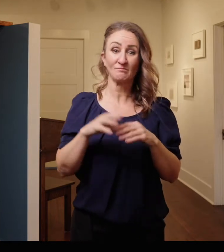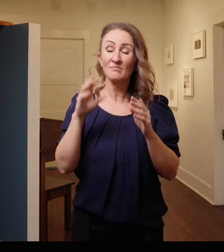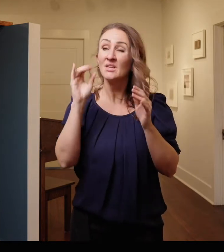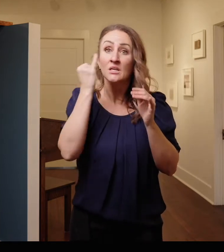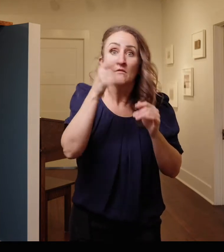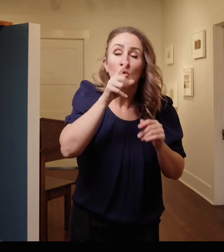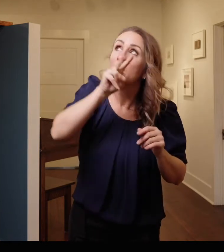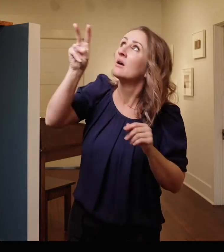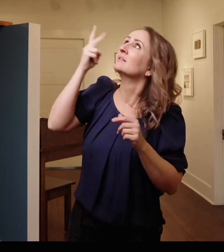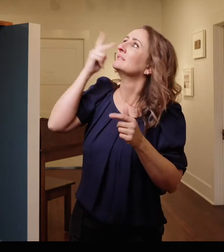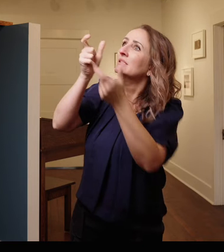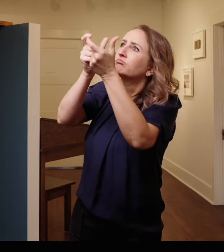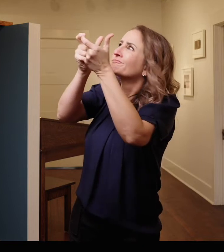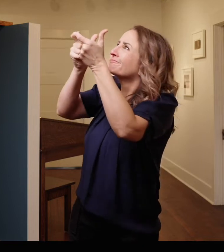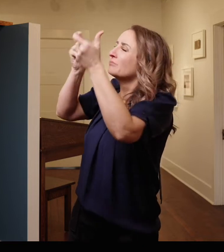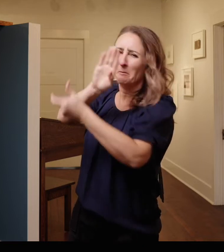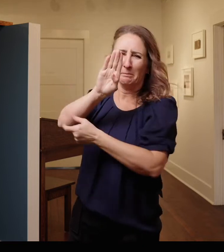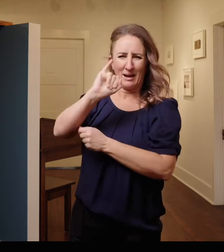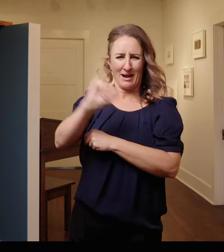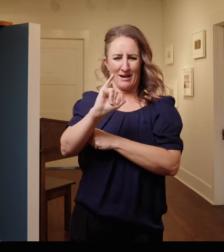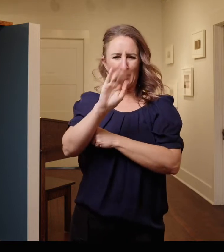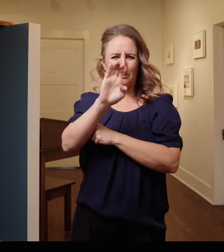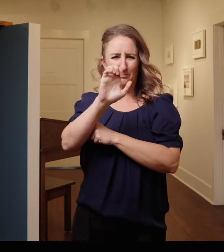If you imagine the I-beam extending all the way to the floor,